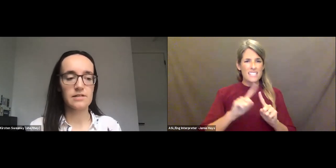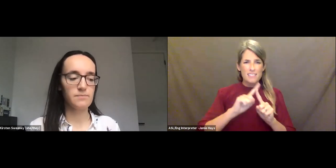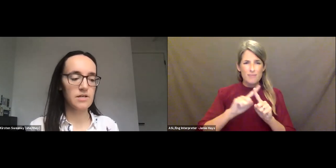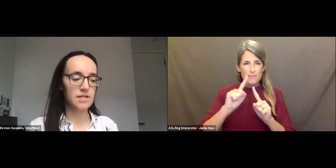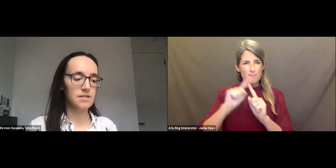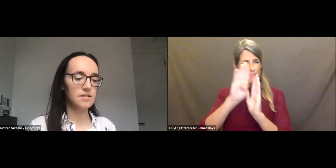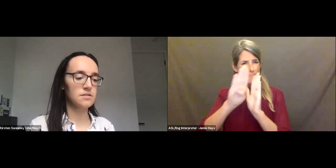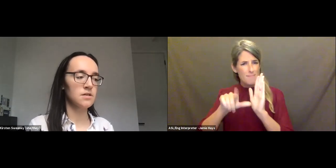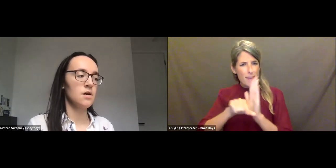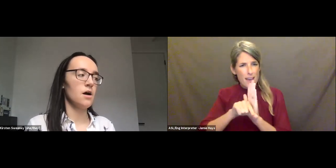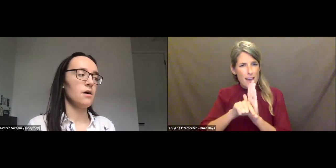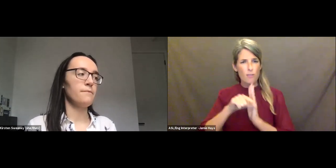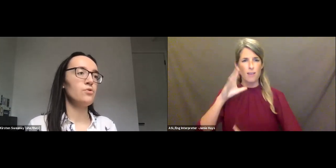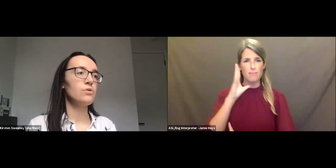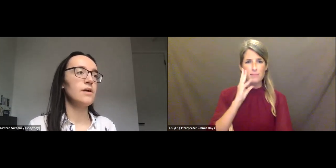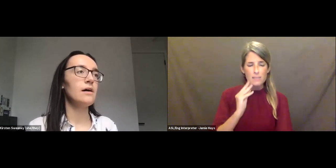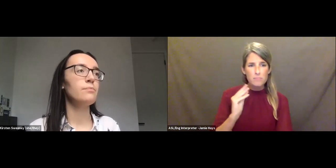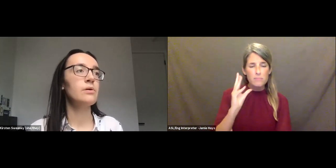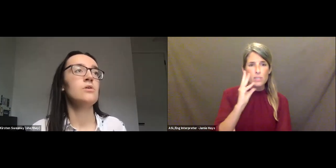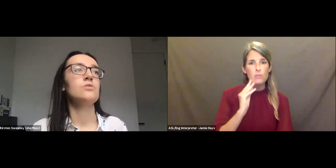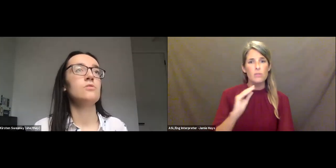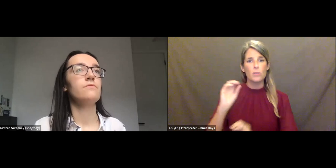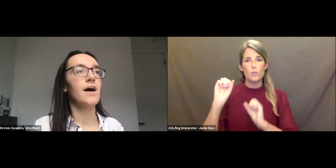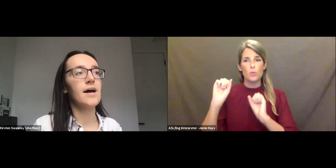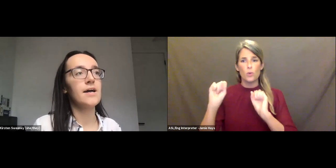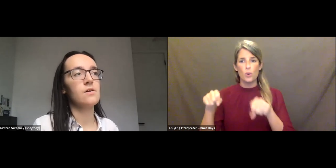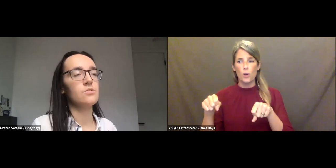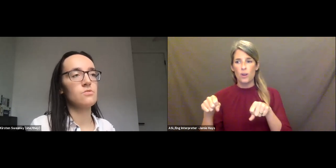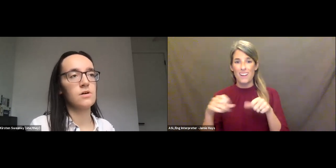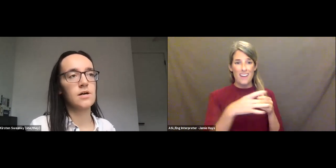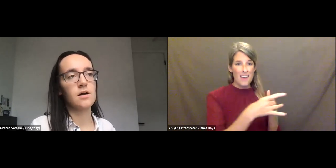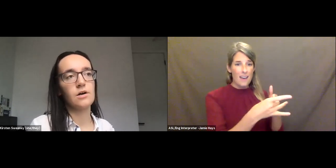experiences, who could help sort of guide A.R.T./New York on our